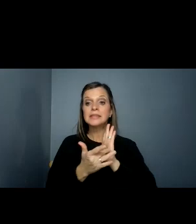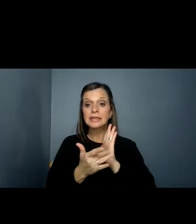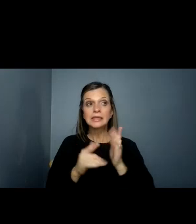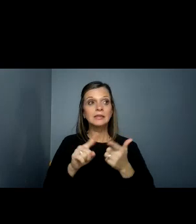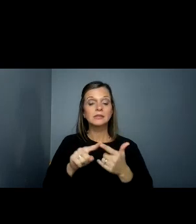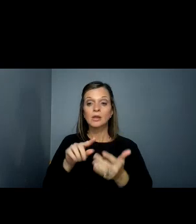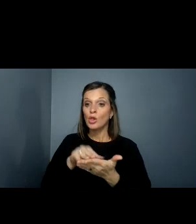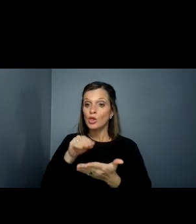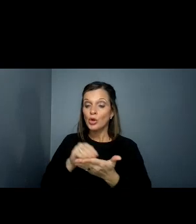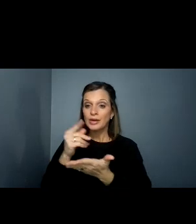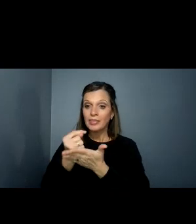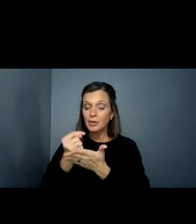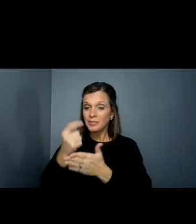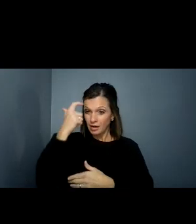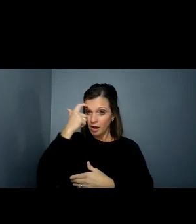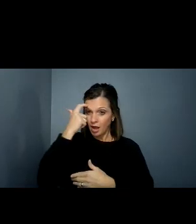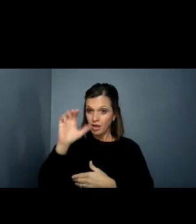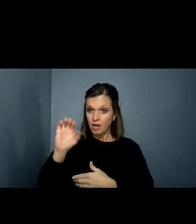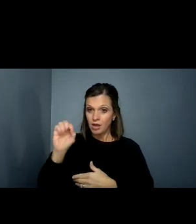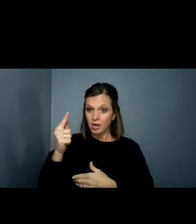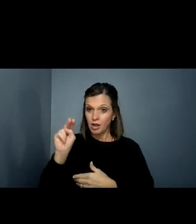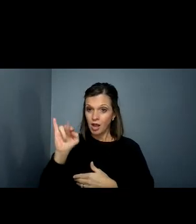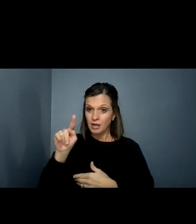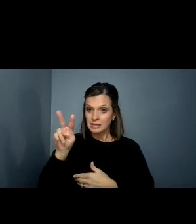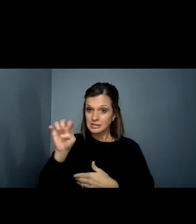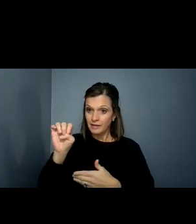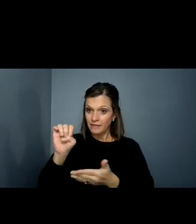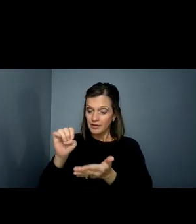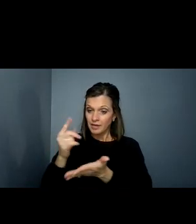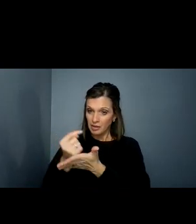even some cognitive therapy will be will be good. That could help you to learn